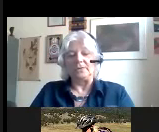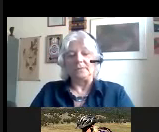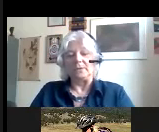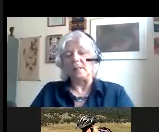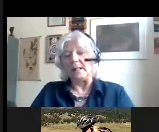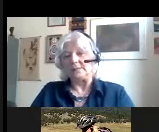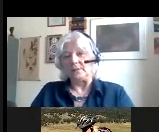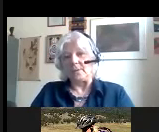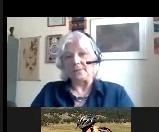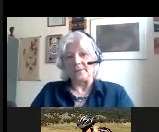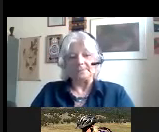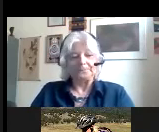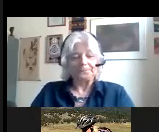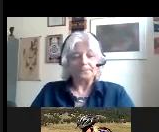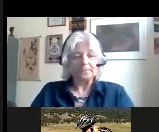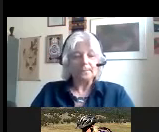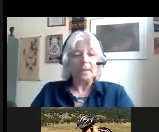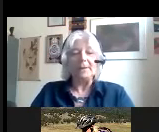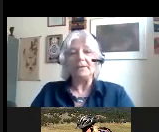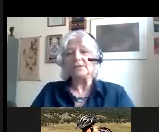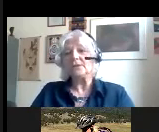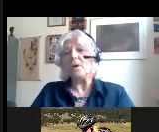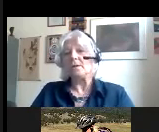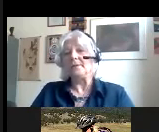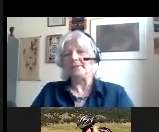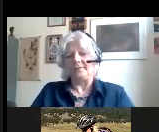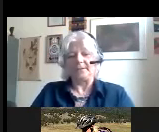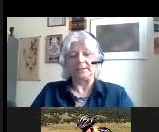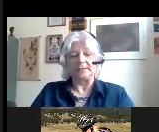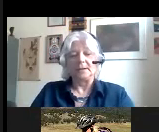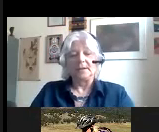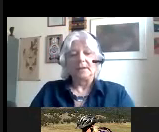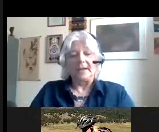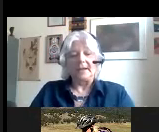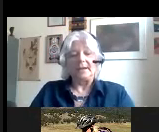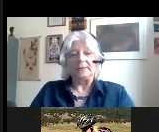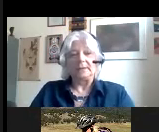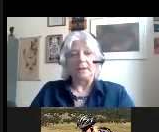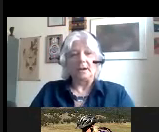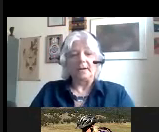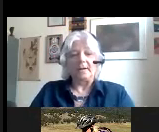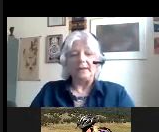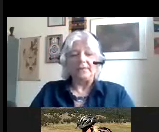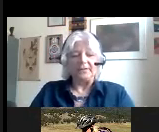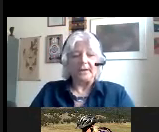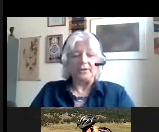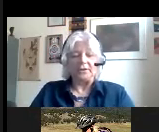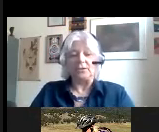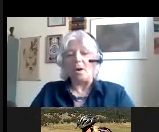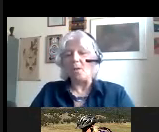middle class and the wealthy, but there still are benefits that are advantageous to all white